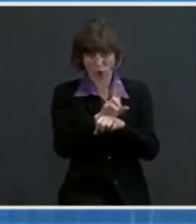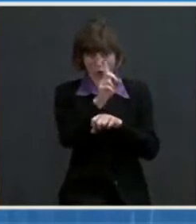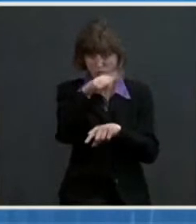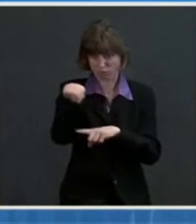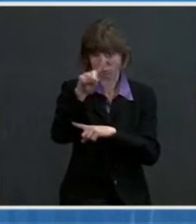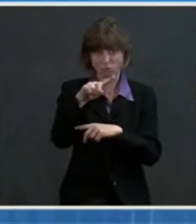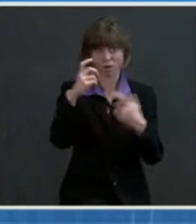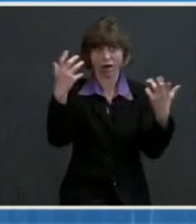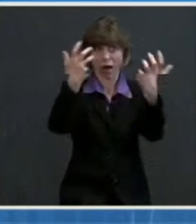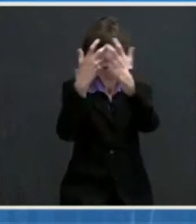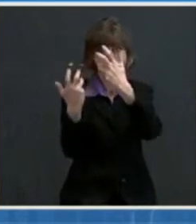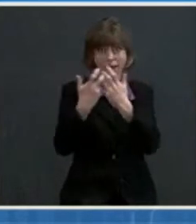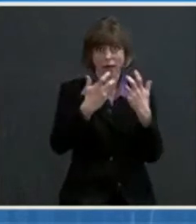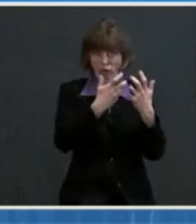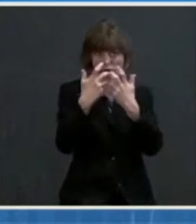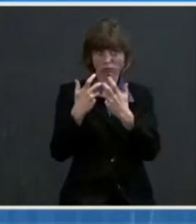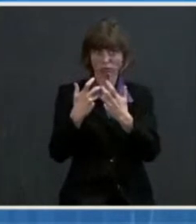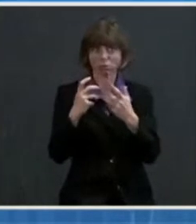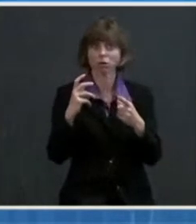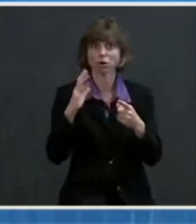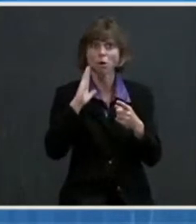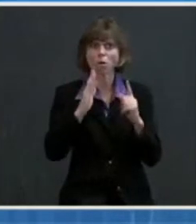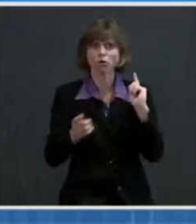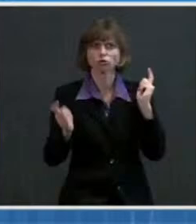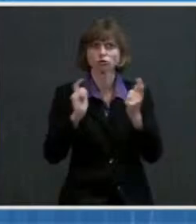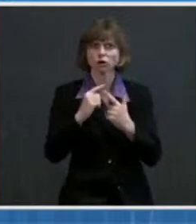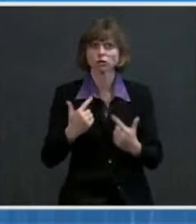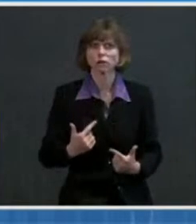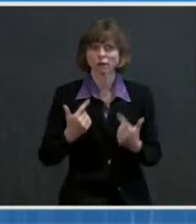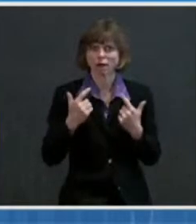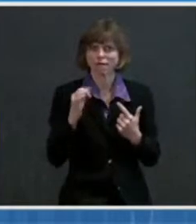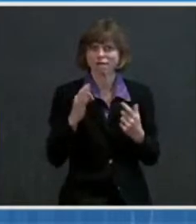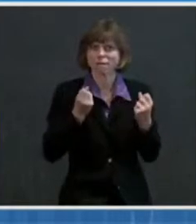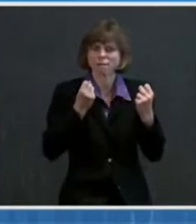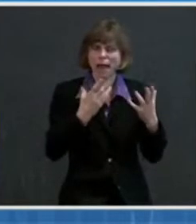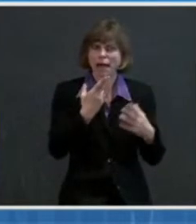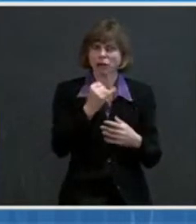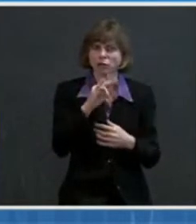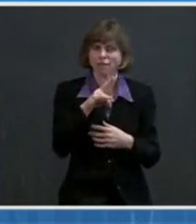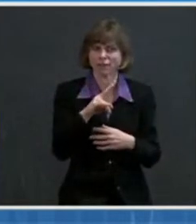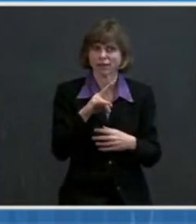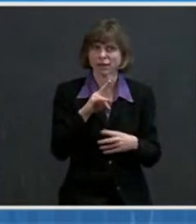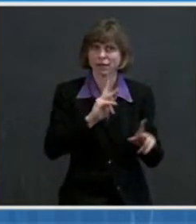EXTRAORDINARY NUMBER OF DRUGS